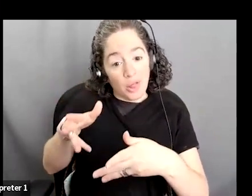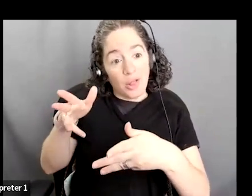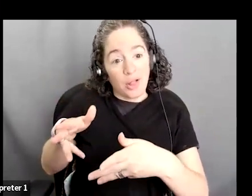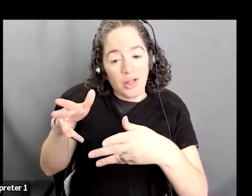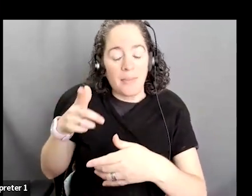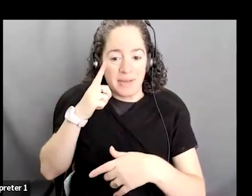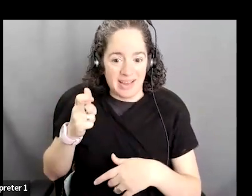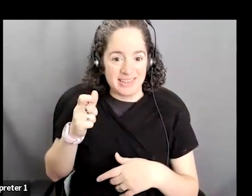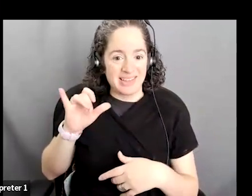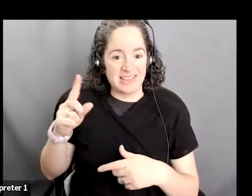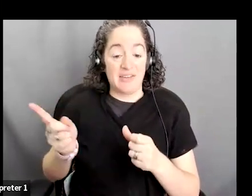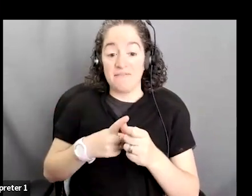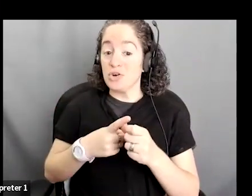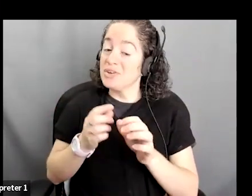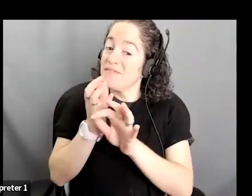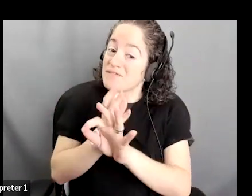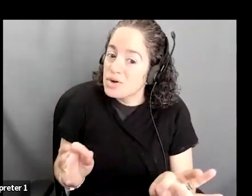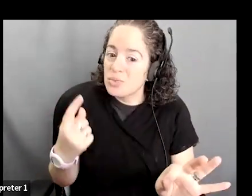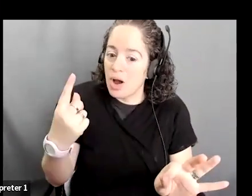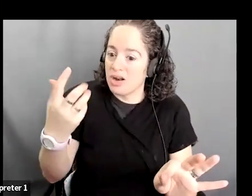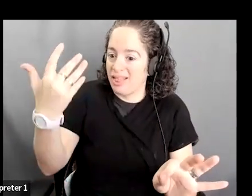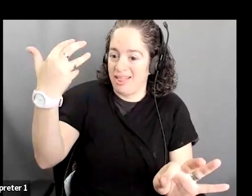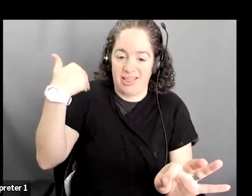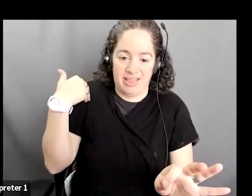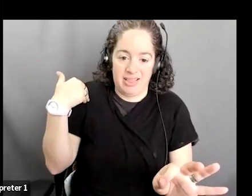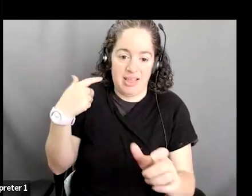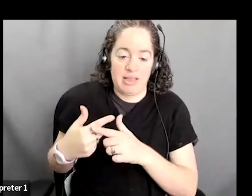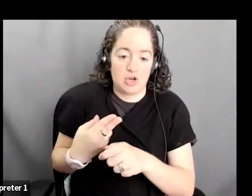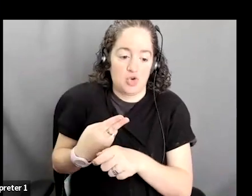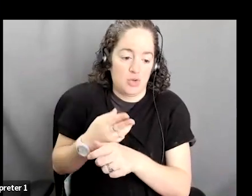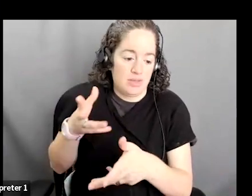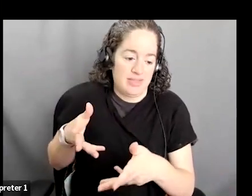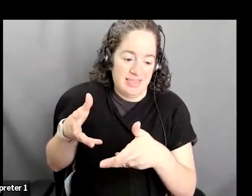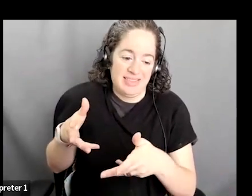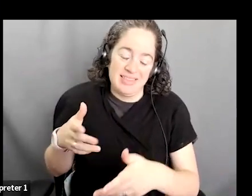and only free form plugins, not because it's actually the best solution.